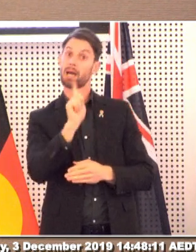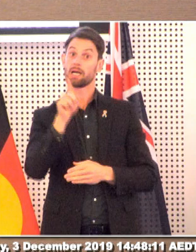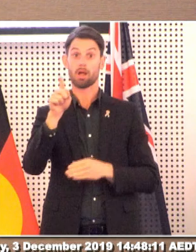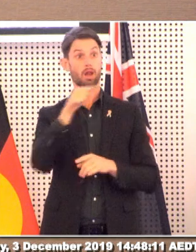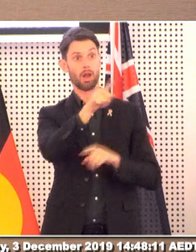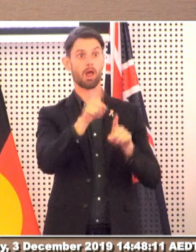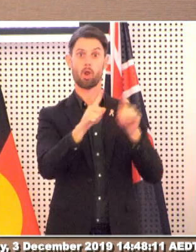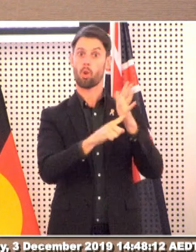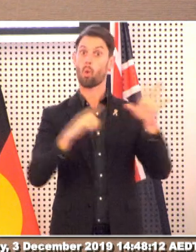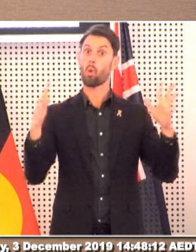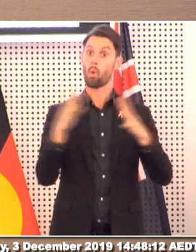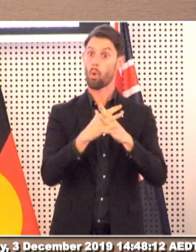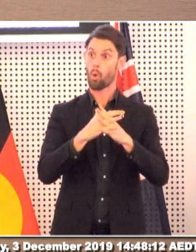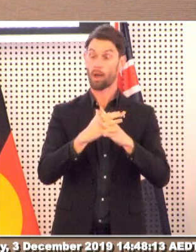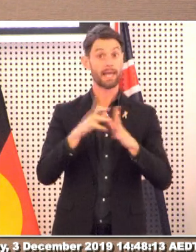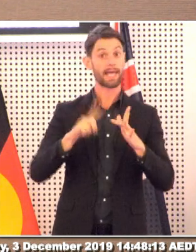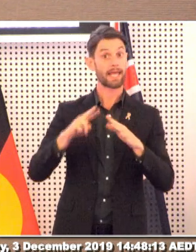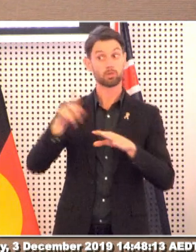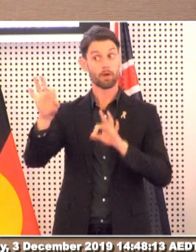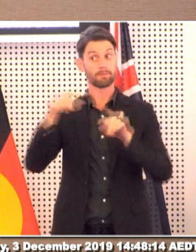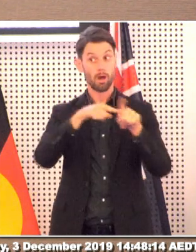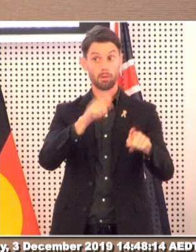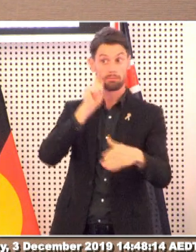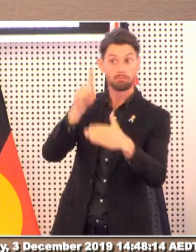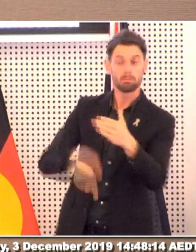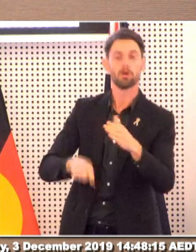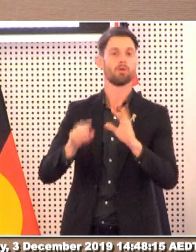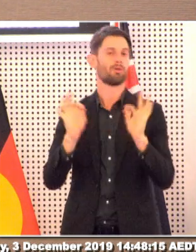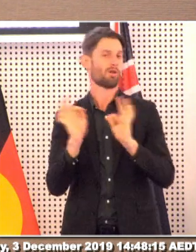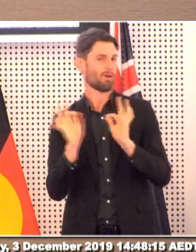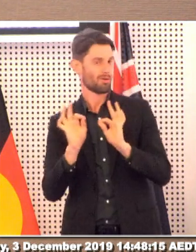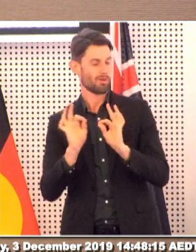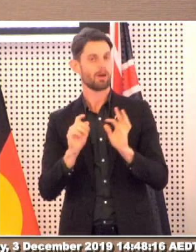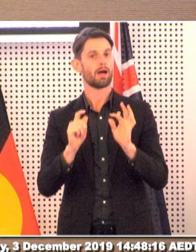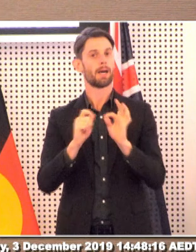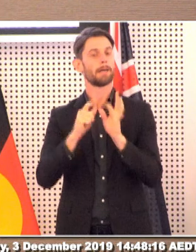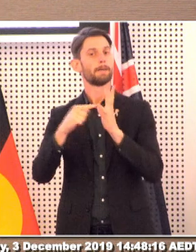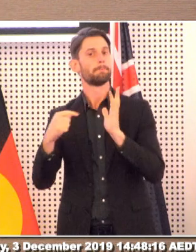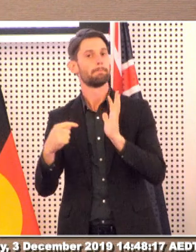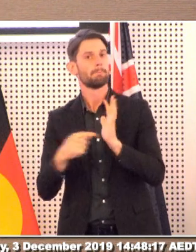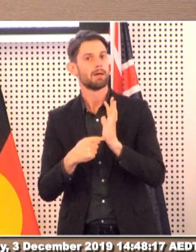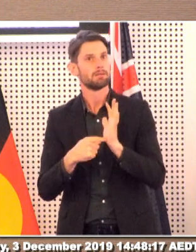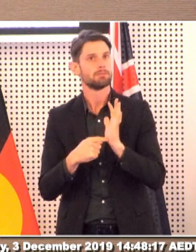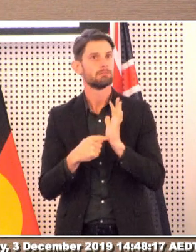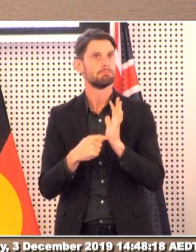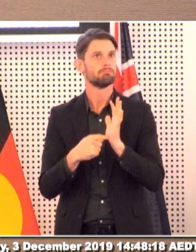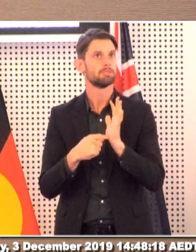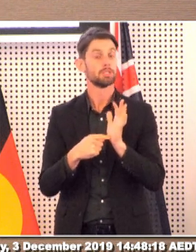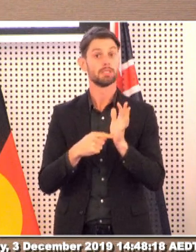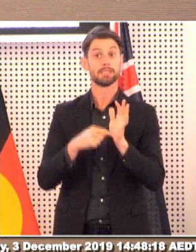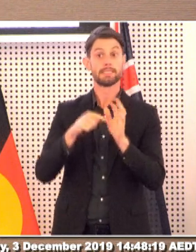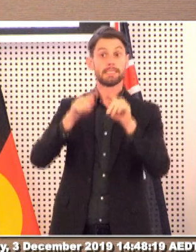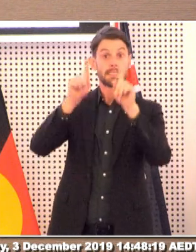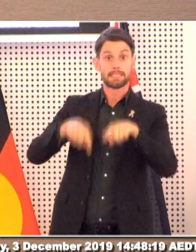same way. But has it drifted down into the actual culture of the organisation?